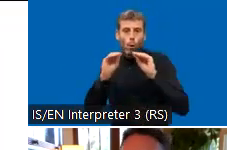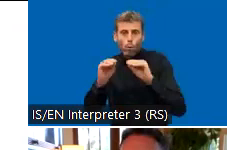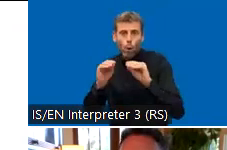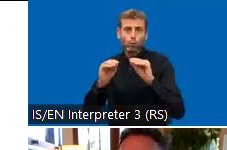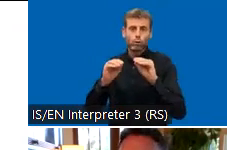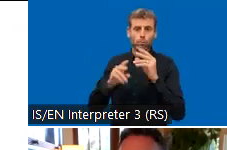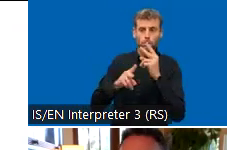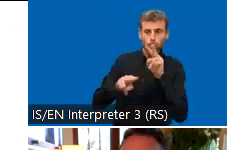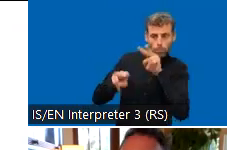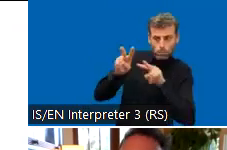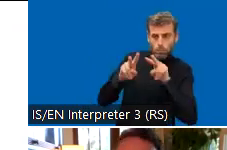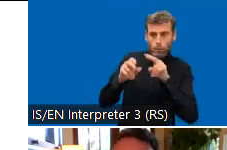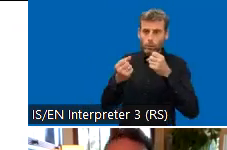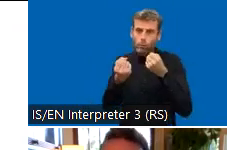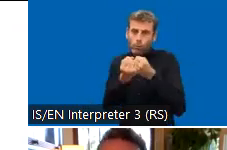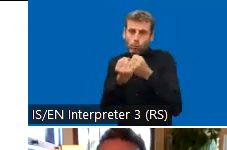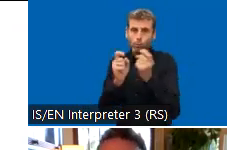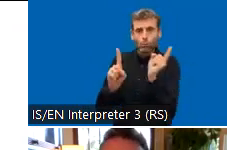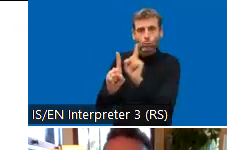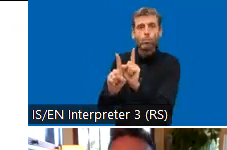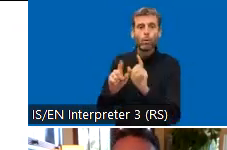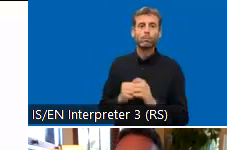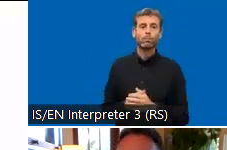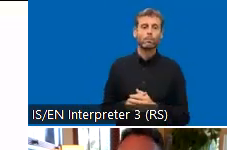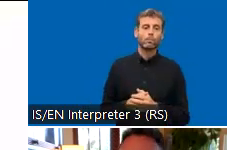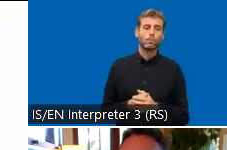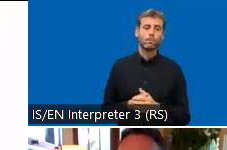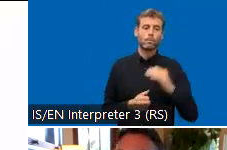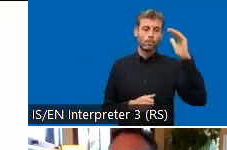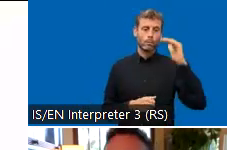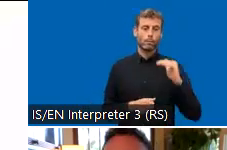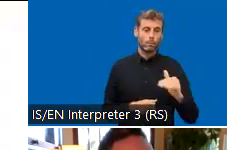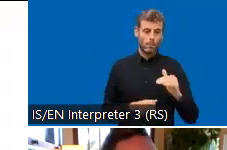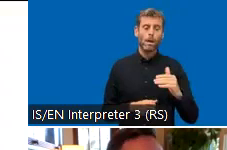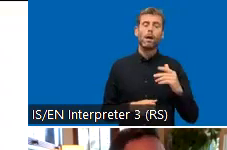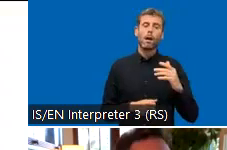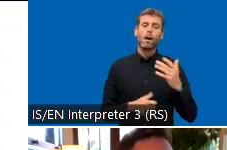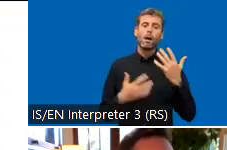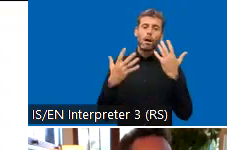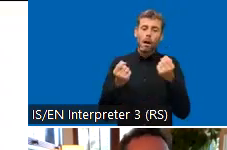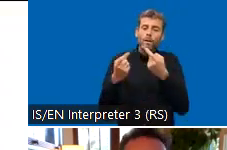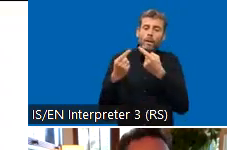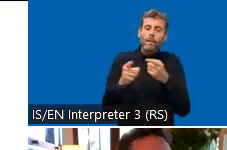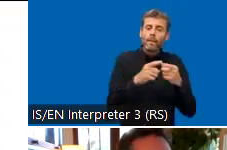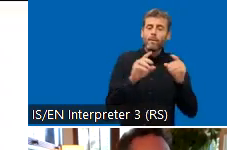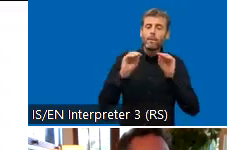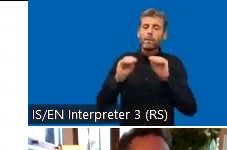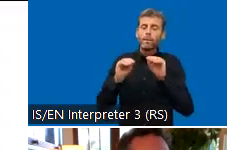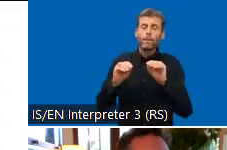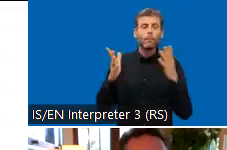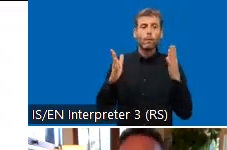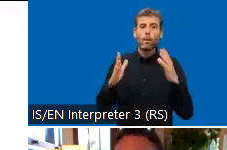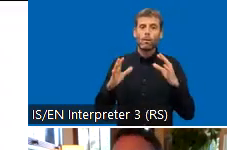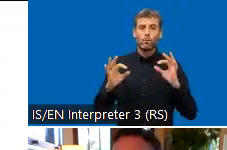exploring, not so much professional certifications, but modules and certificates around UX, around HR, and